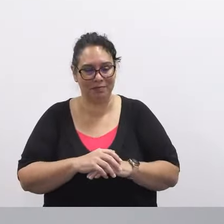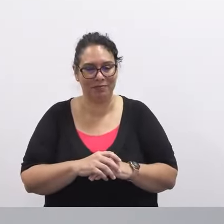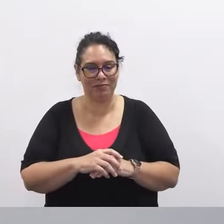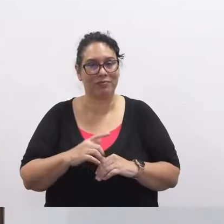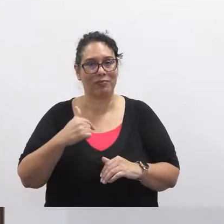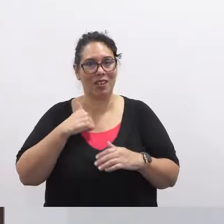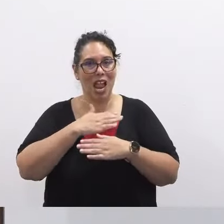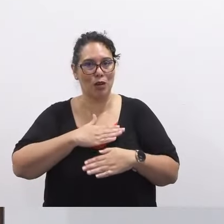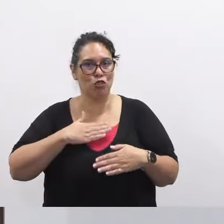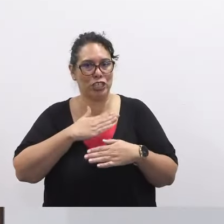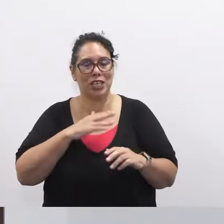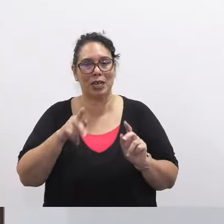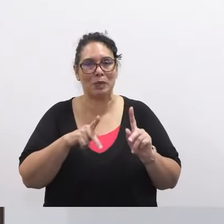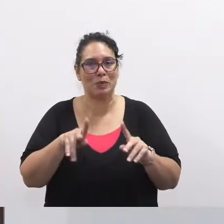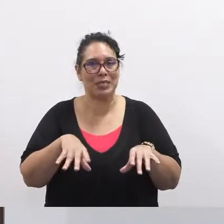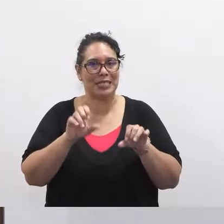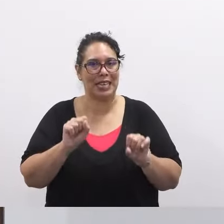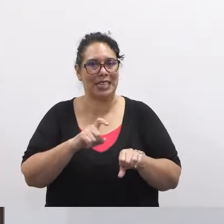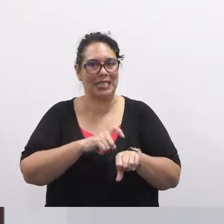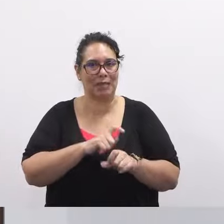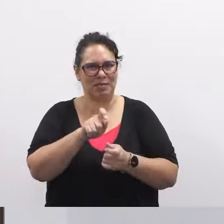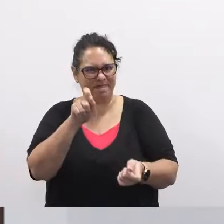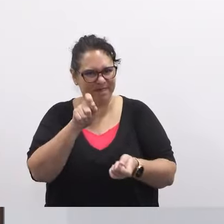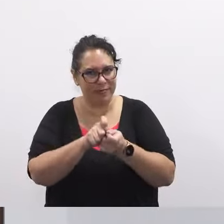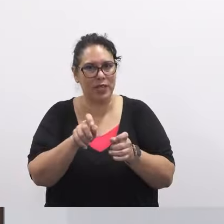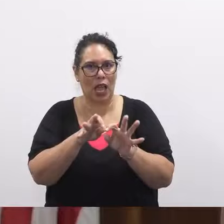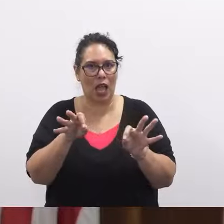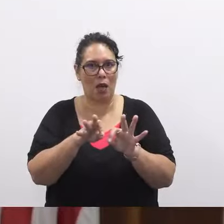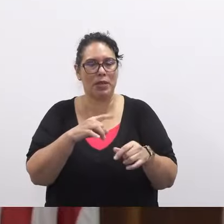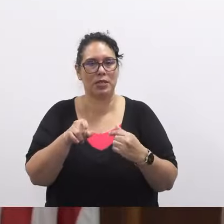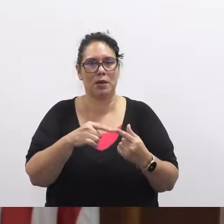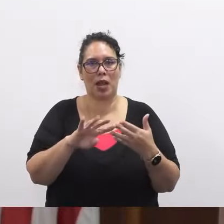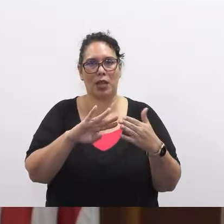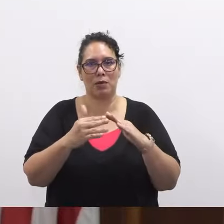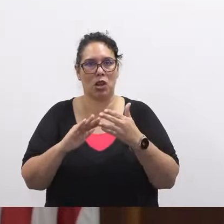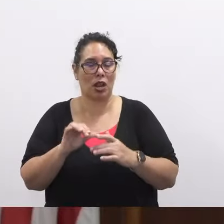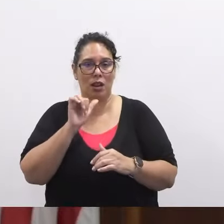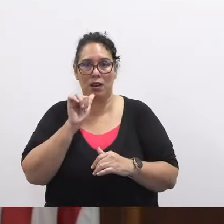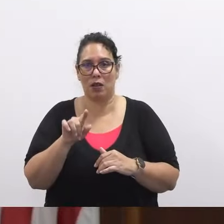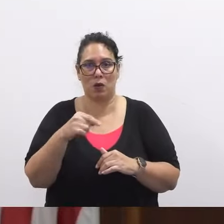I appreciate folks taking the time to make really specific comments about their community. So not just those kinds of questions,